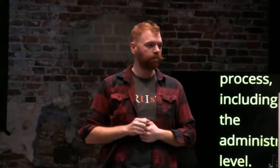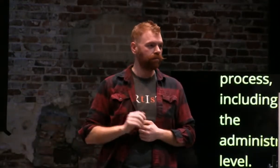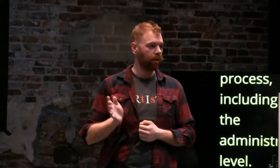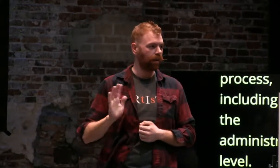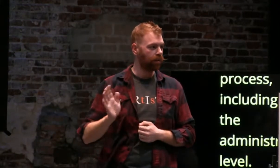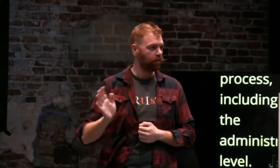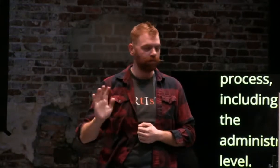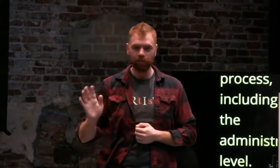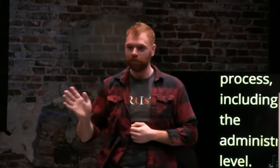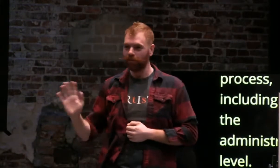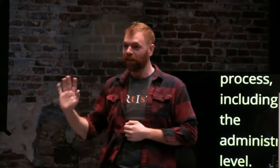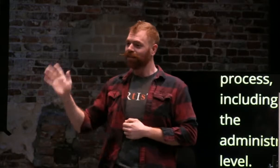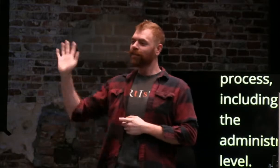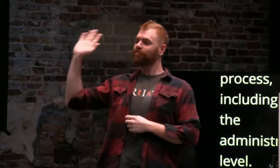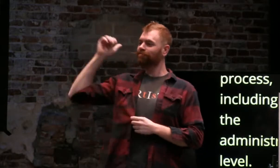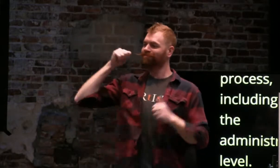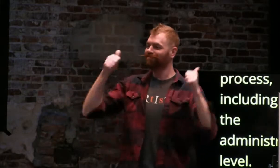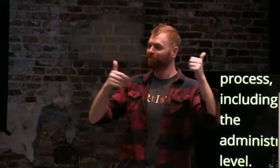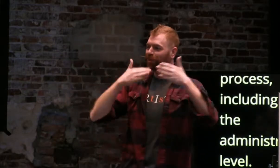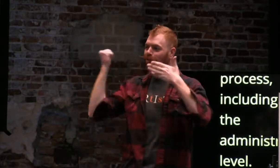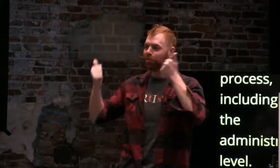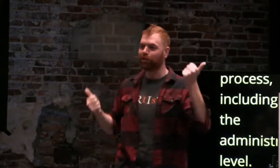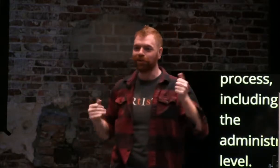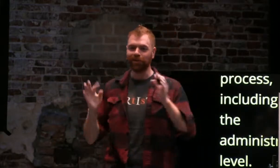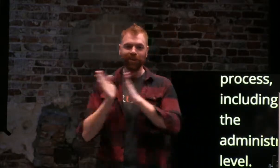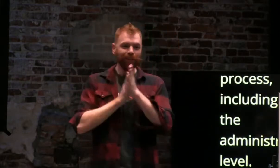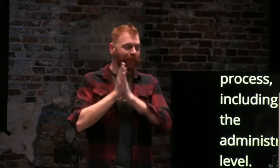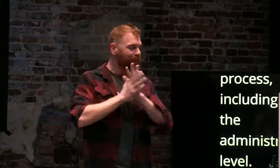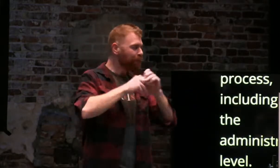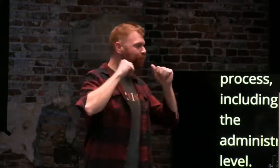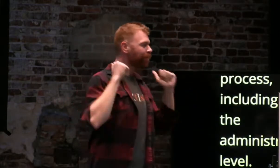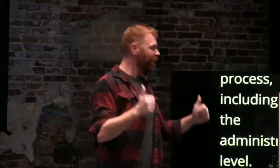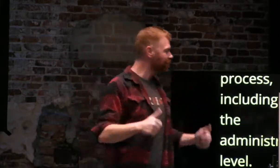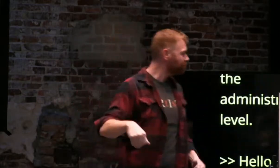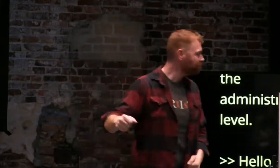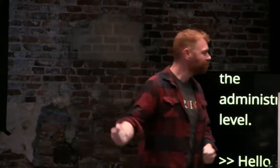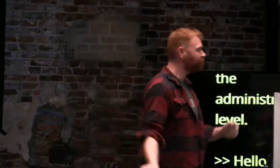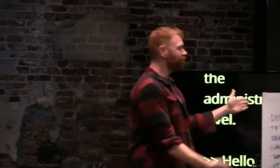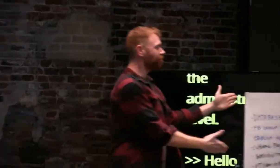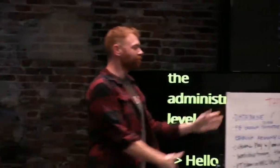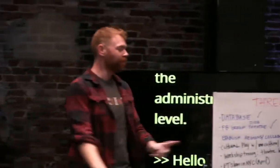Hello, hi. Hi, hello everyone. Alright, much better. Now that I have you.